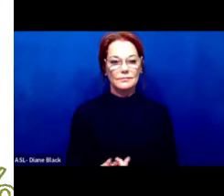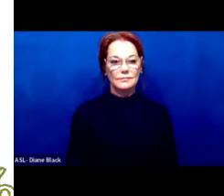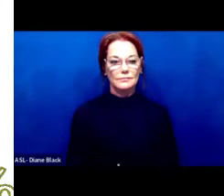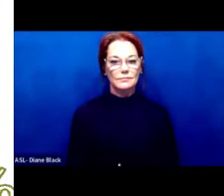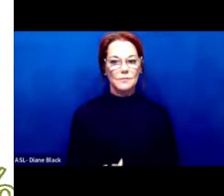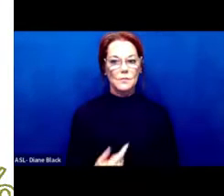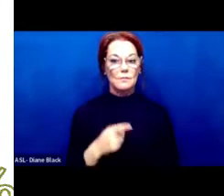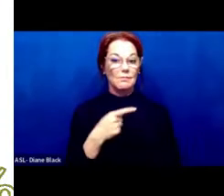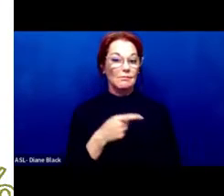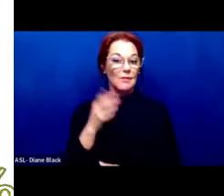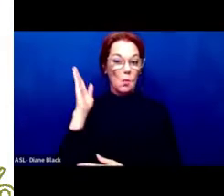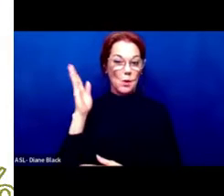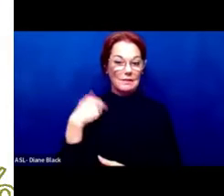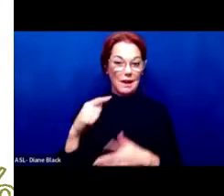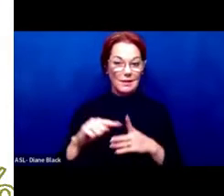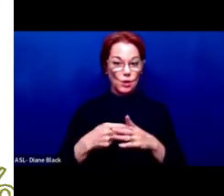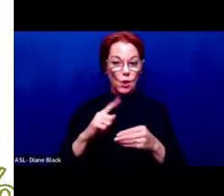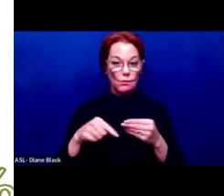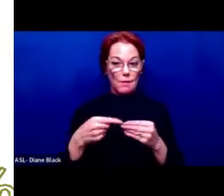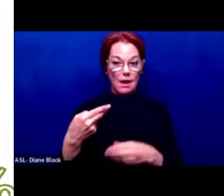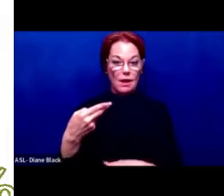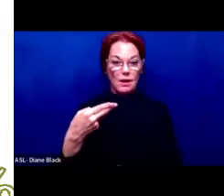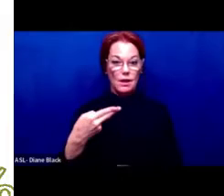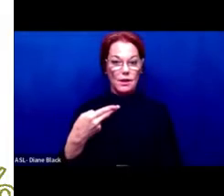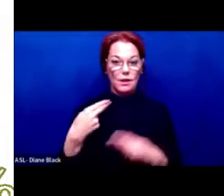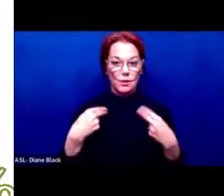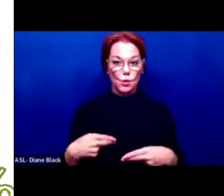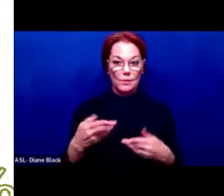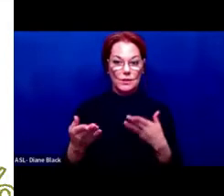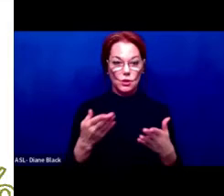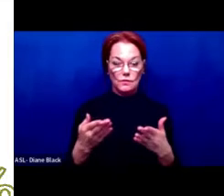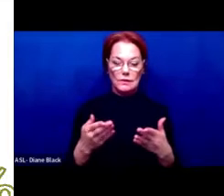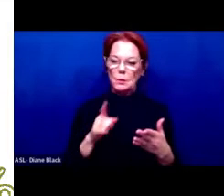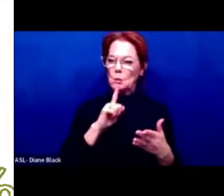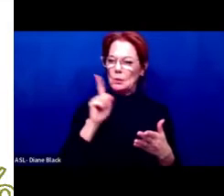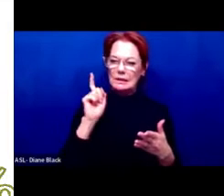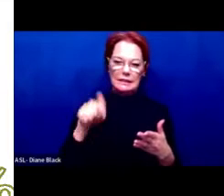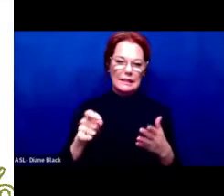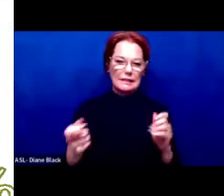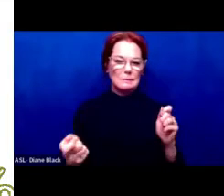presentation about how human services is due for a major remodel. And it requires major